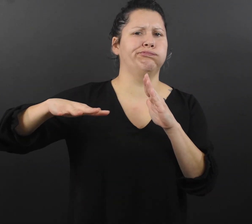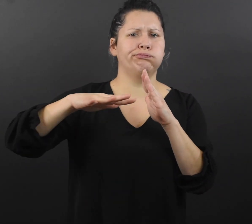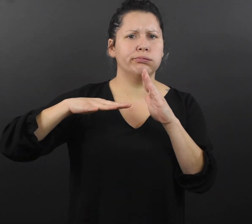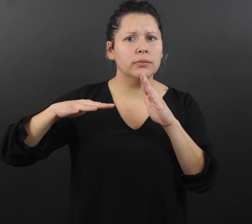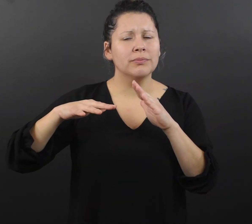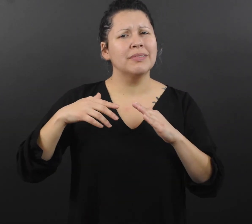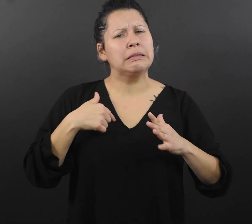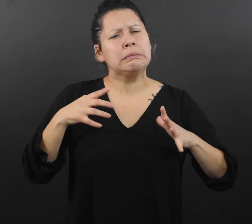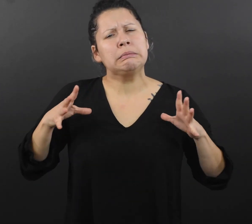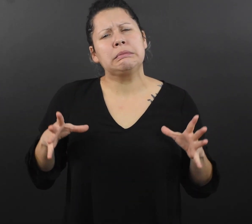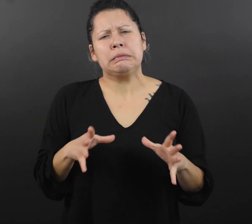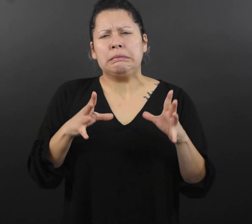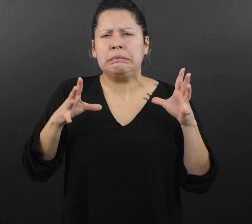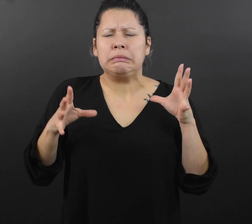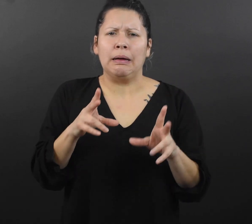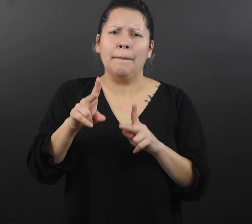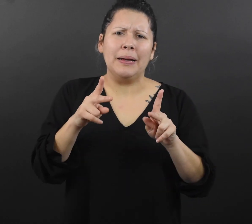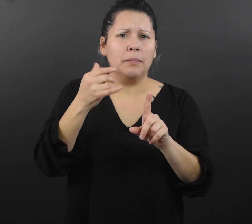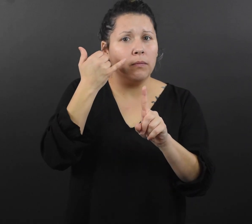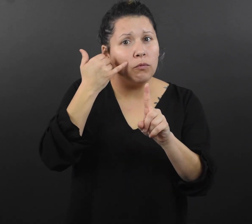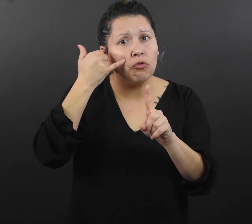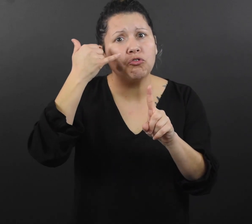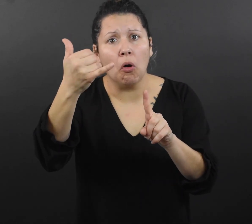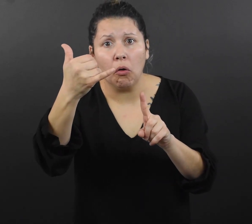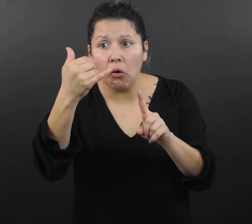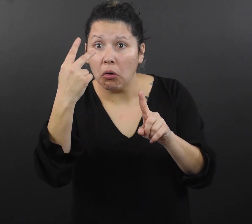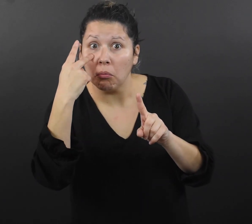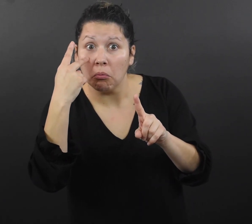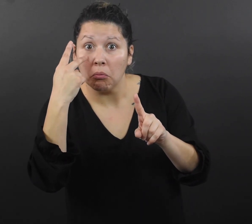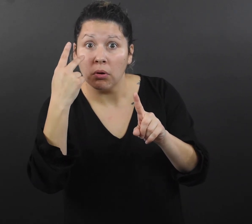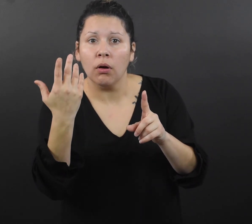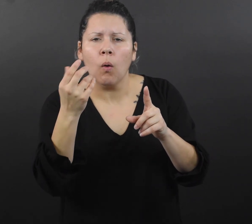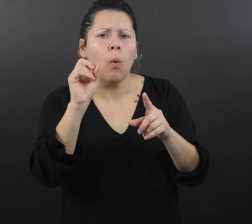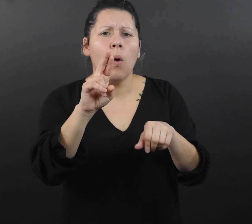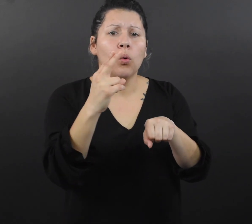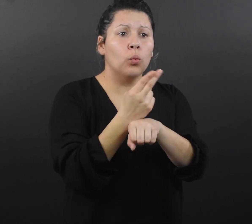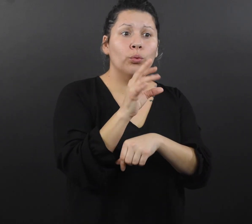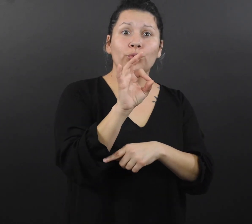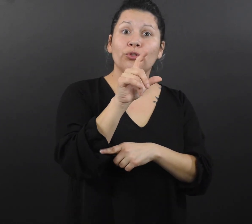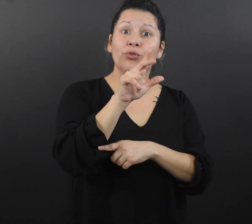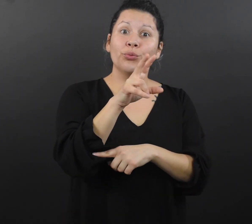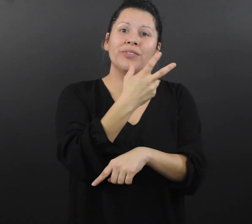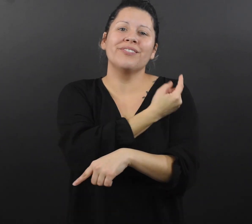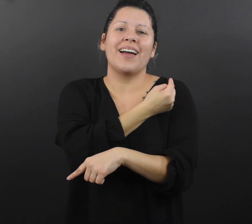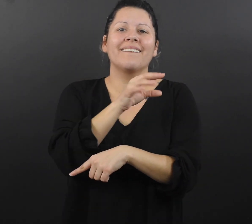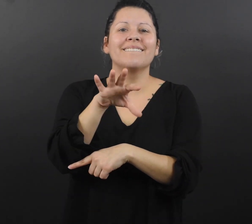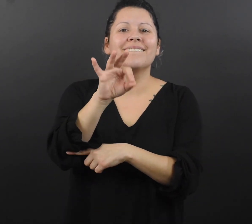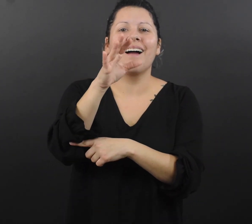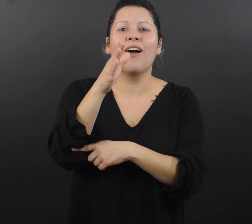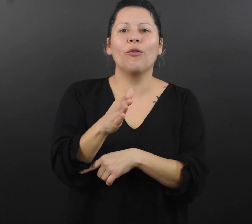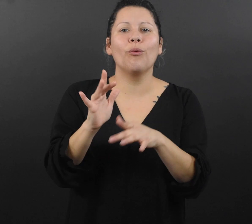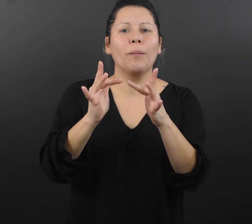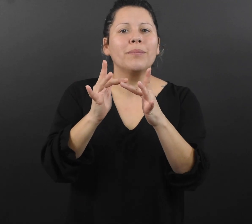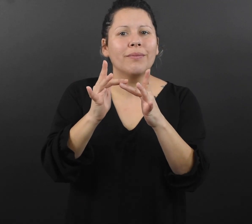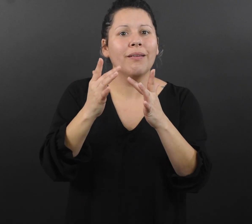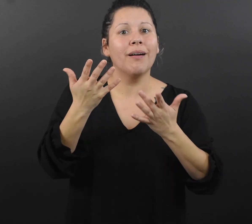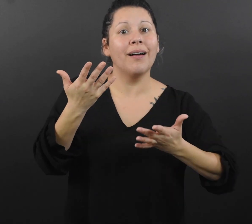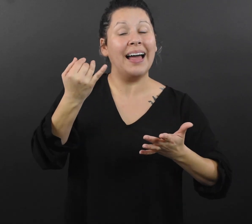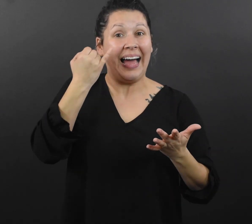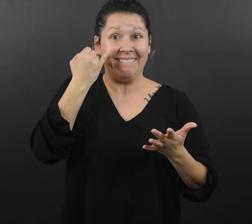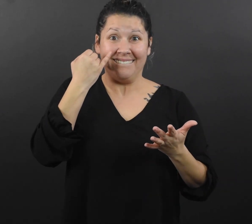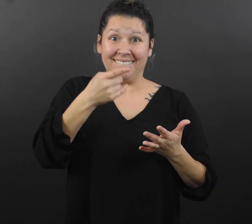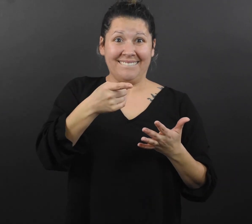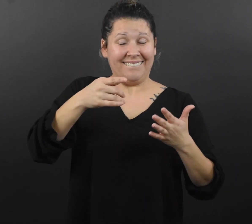We definitely encourage people to call ahead and use the Flu Vaccine Finder website.